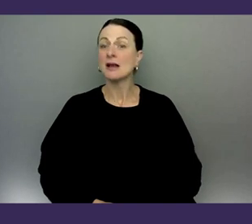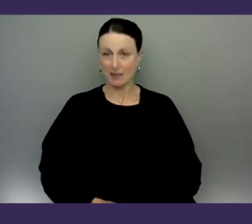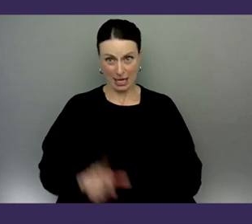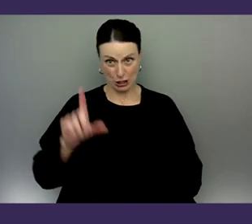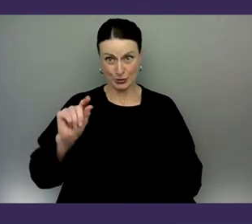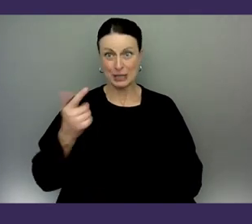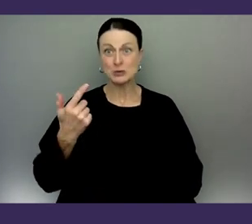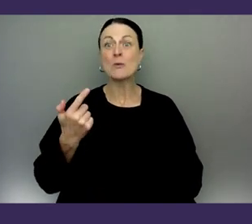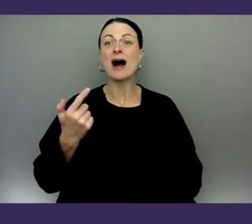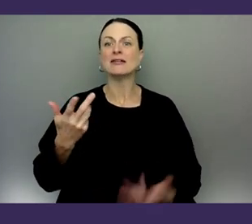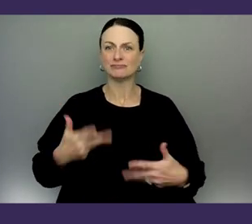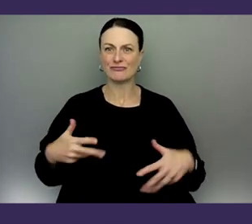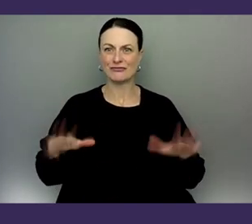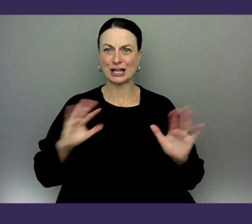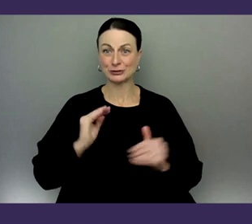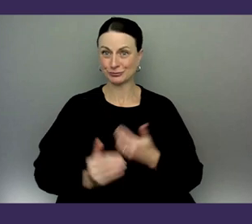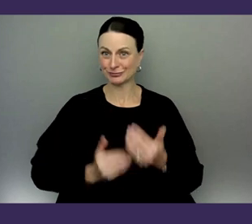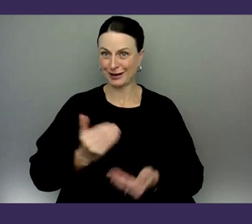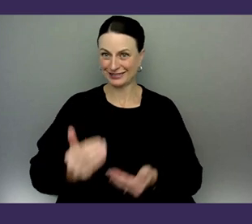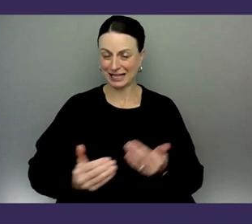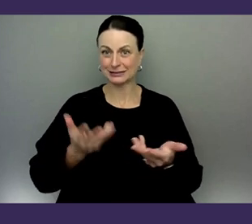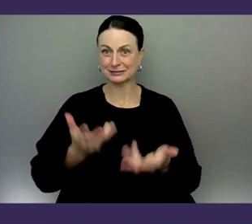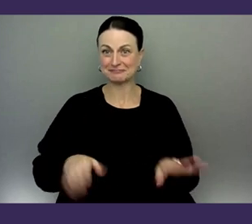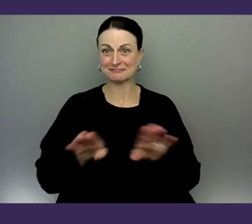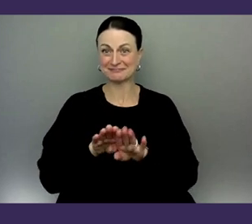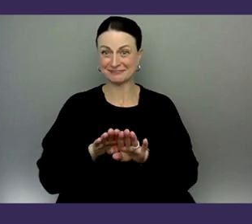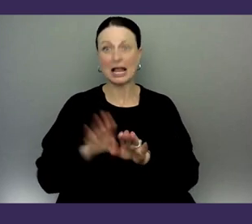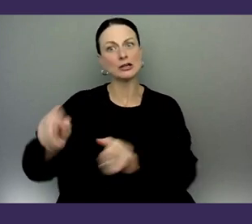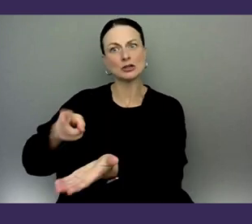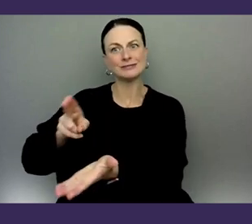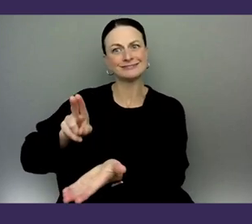and were able to sign and notarized her package.